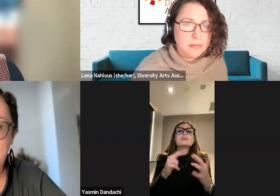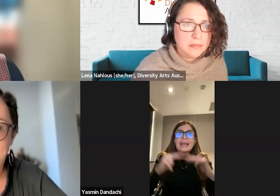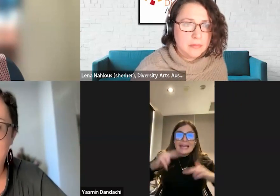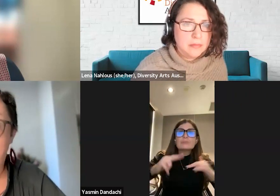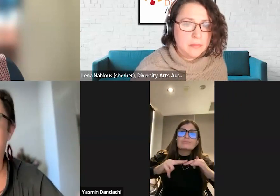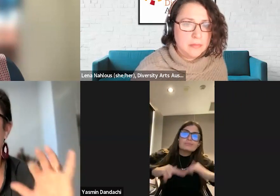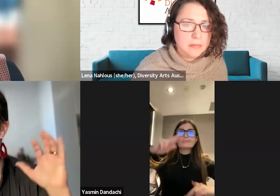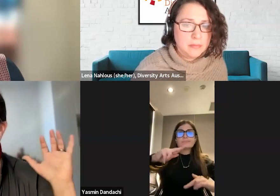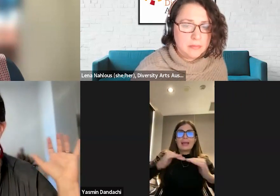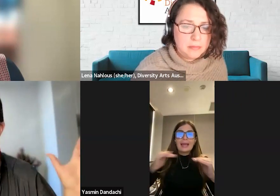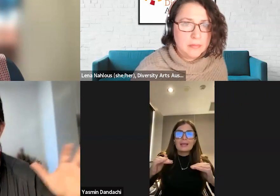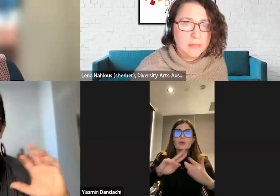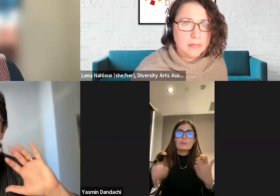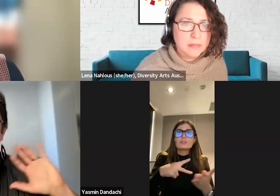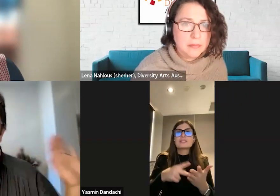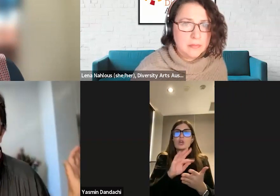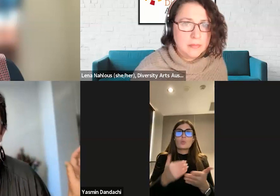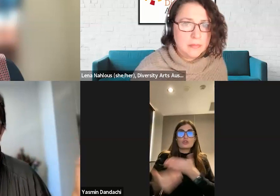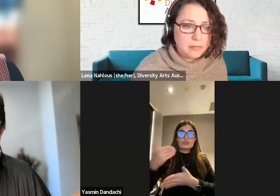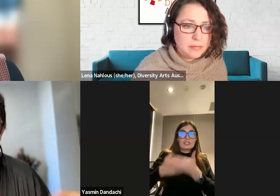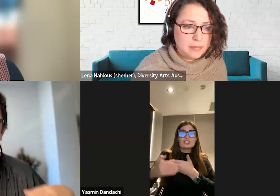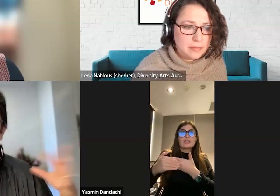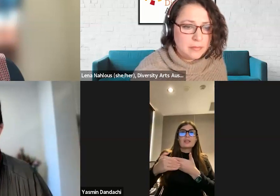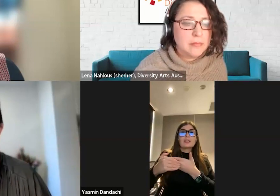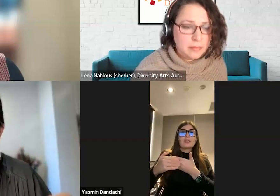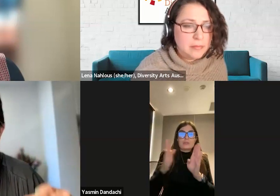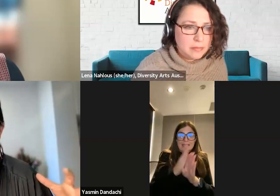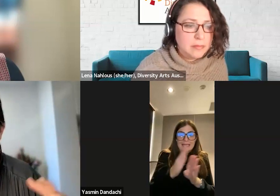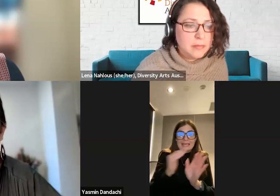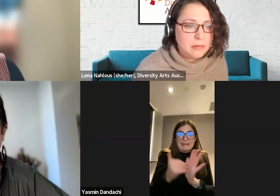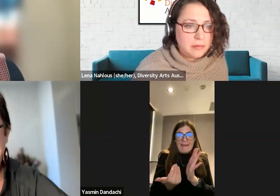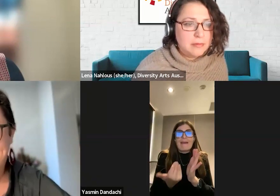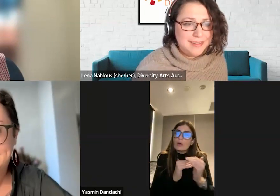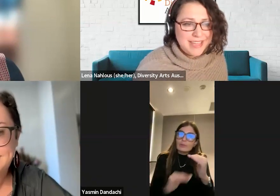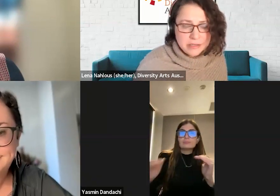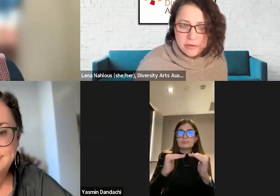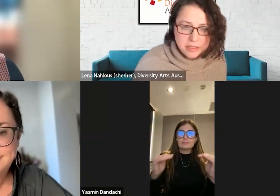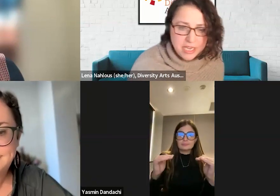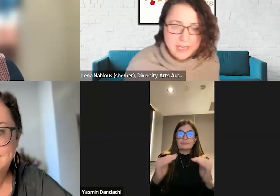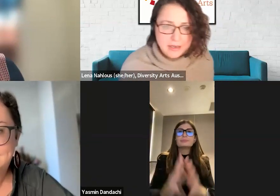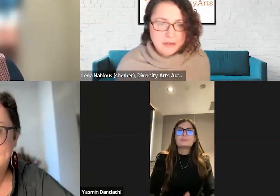been traditionally completely hidden, taken-for-granted labour. Thanks so much, Kate.